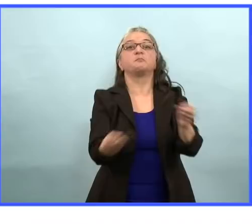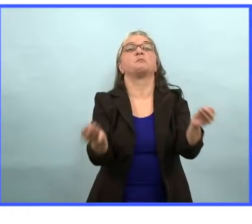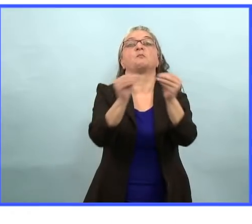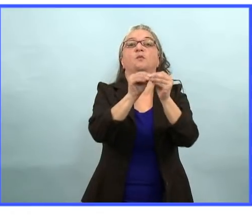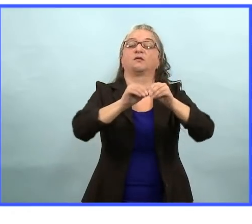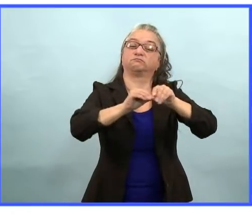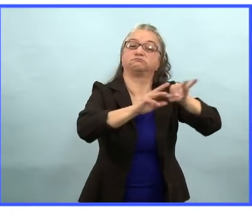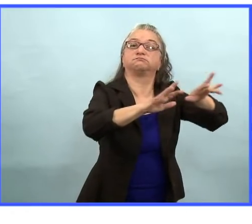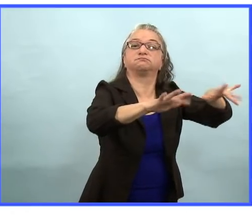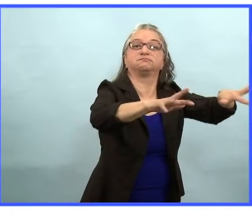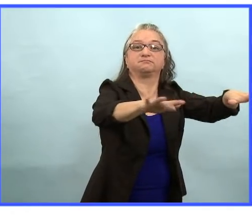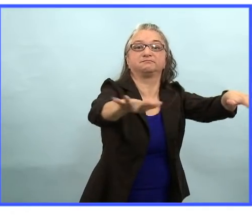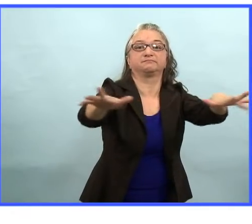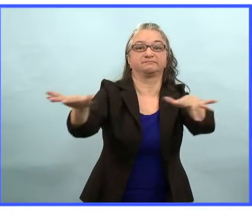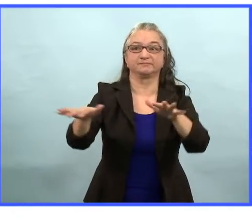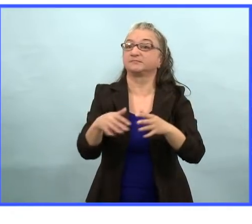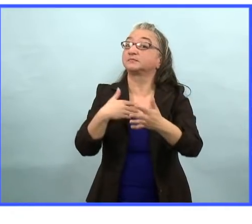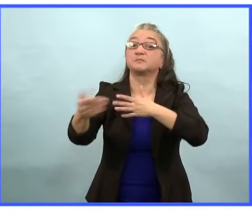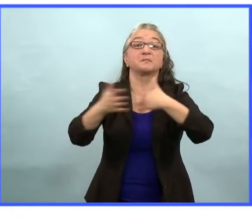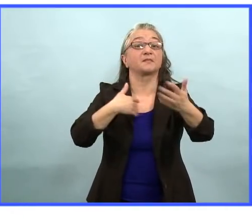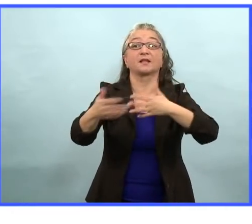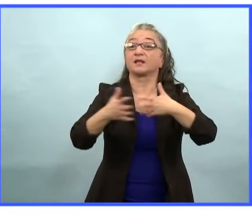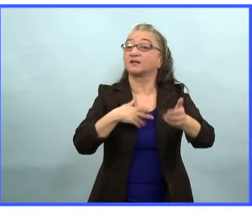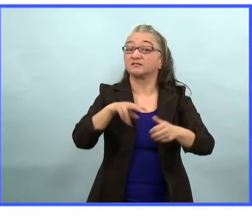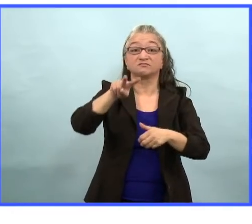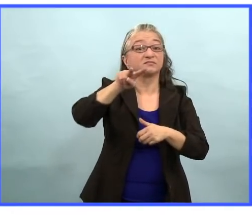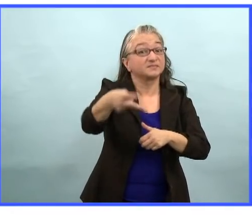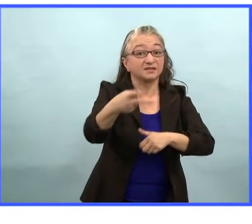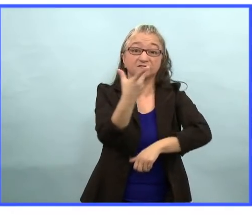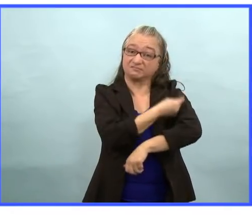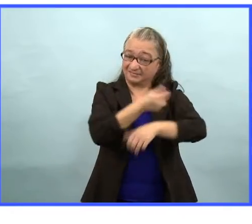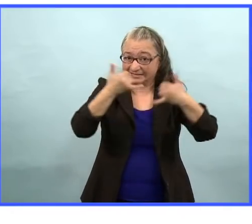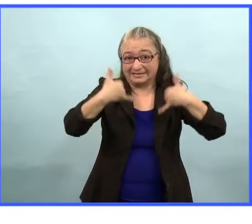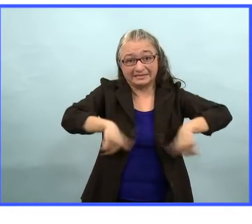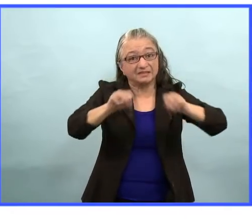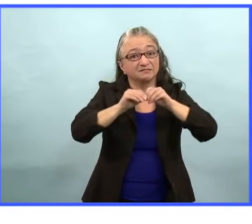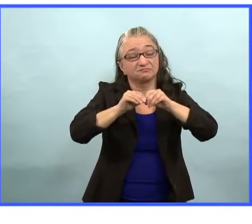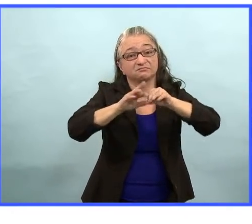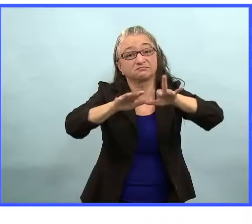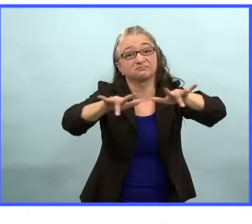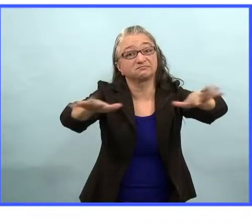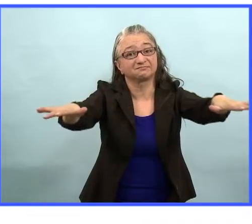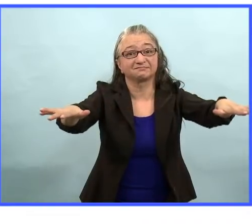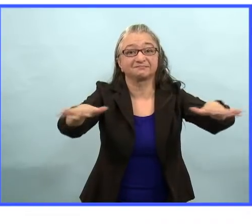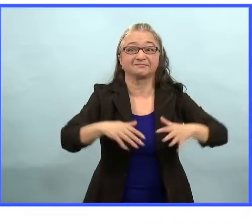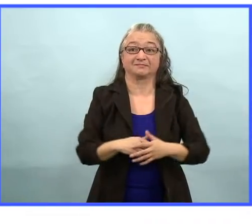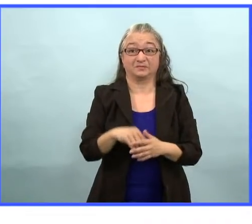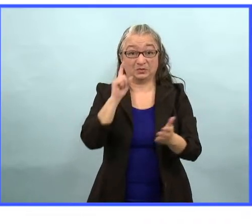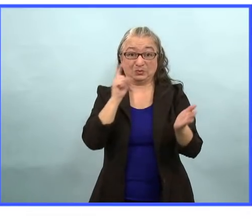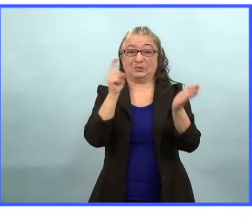doses we did start to see a shift with more cases occurring in bipolar communities again and we can